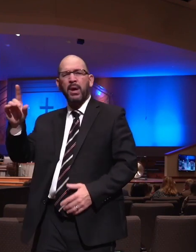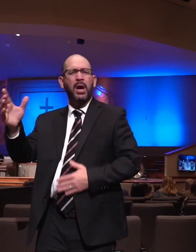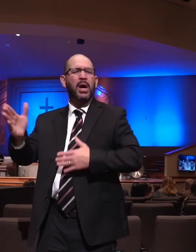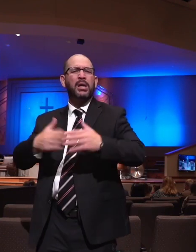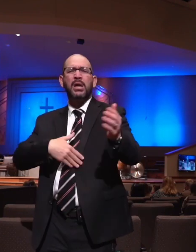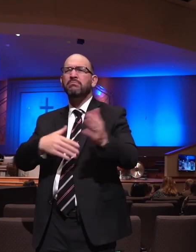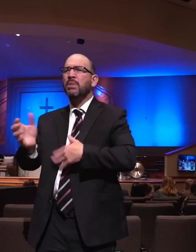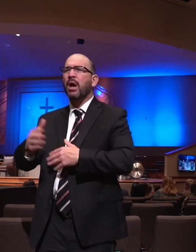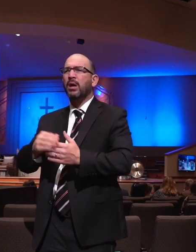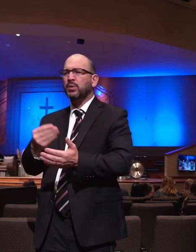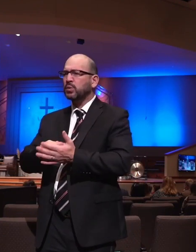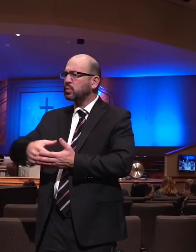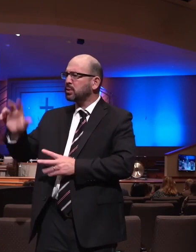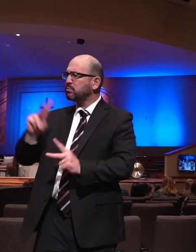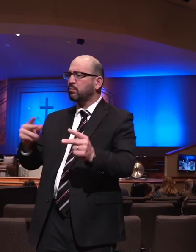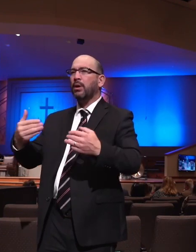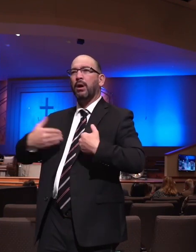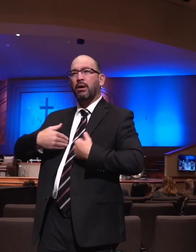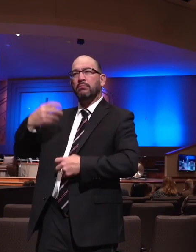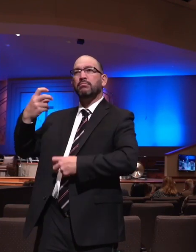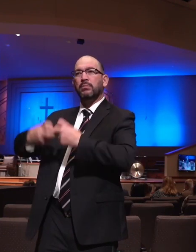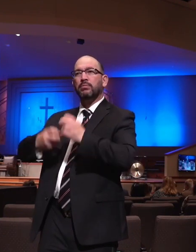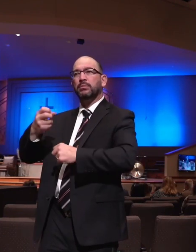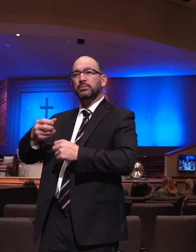telling you right now there's needs but you've got to find those needs